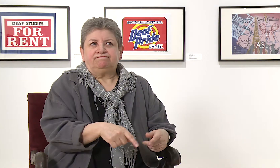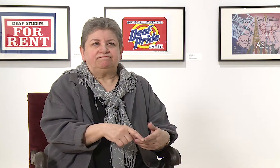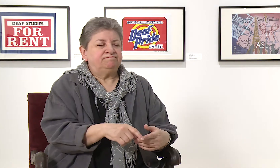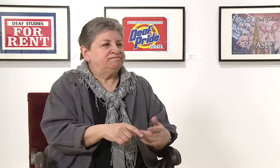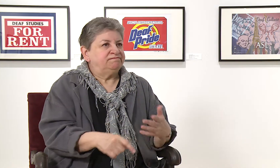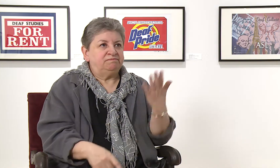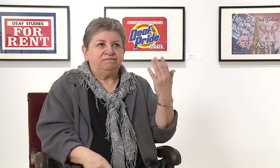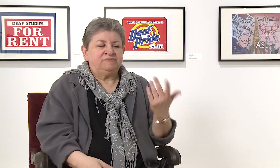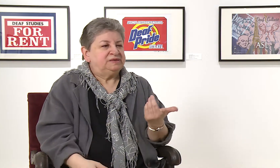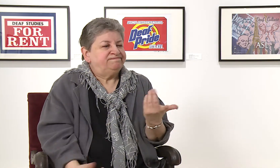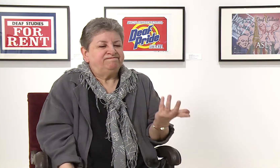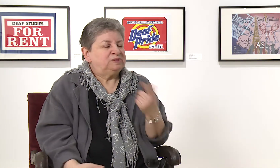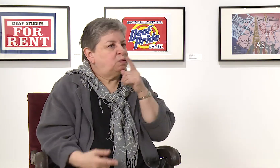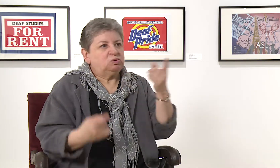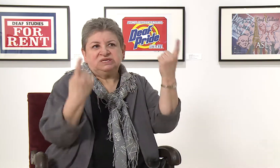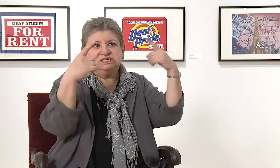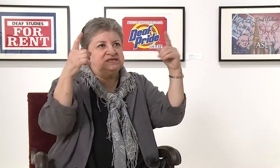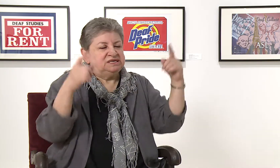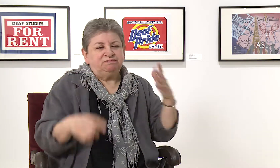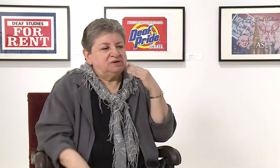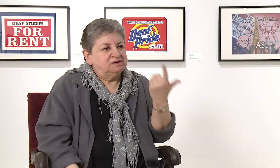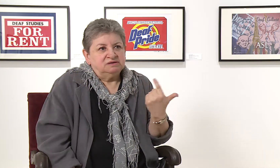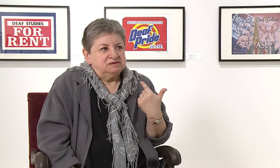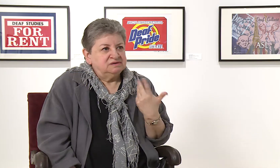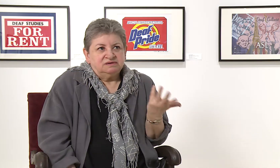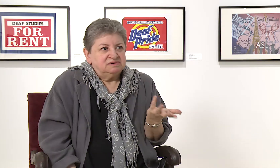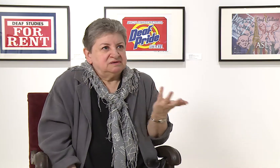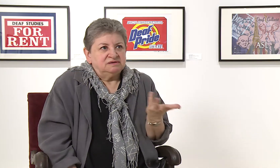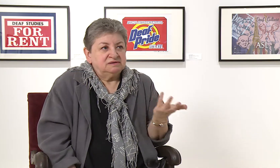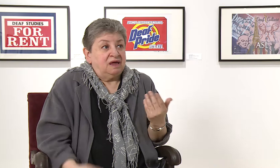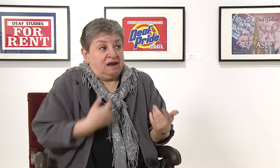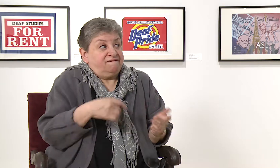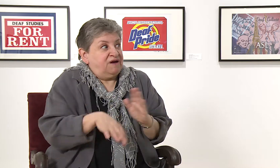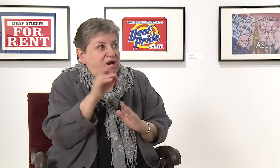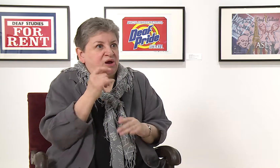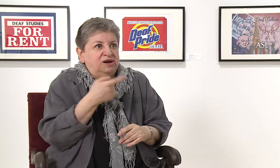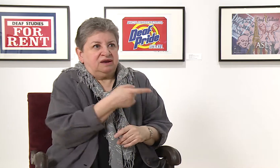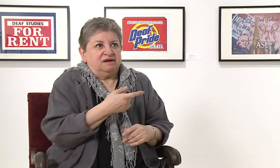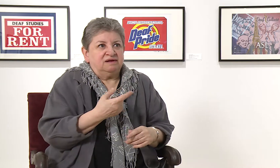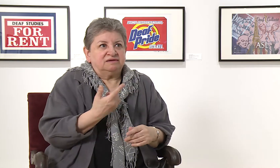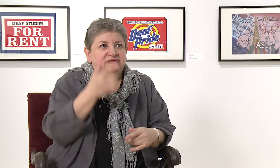told me that I wouldn't succeed simply because I was deaf.